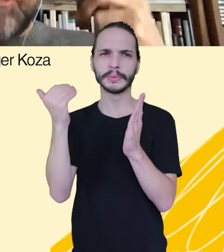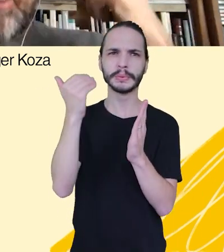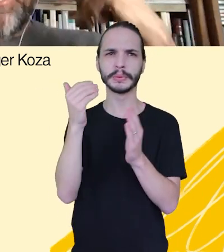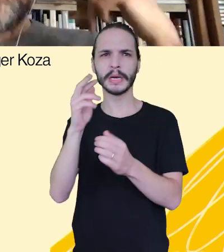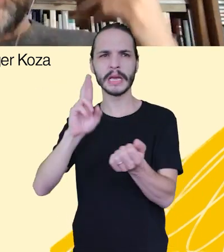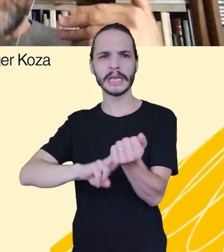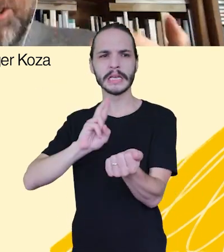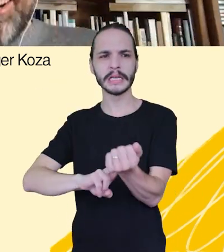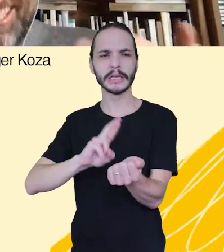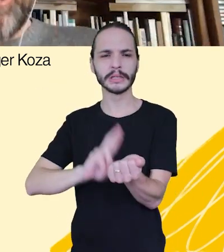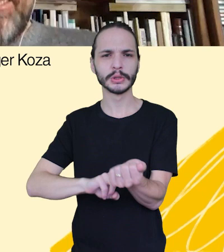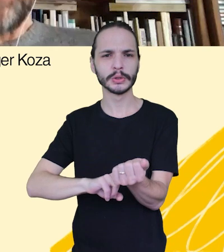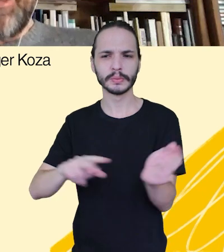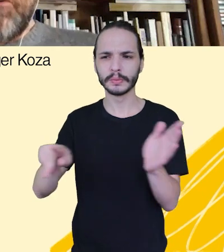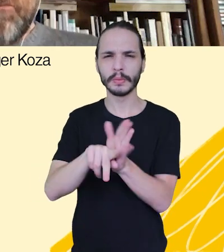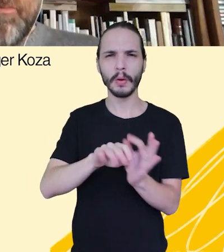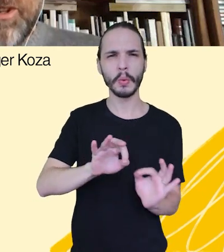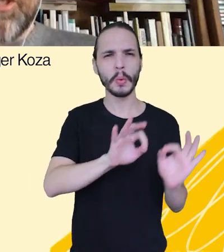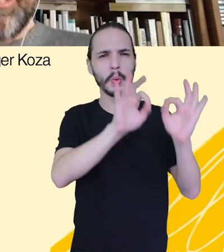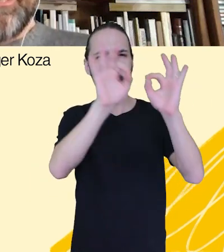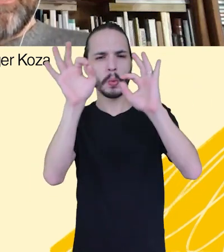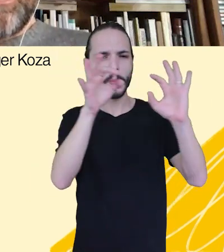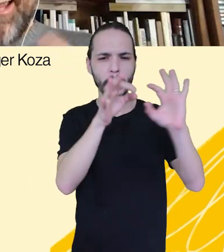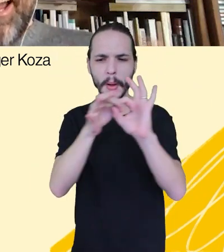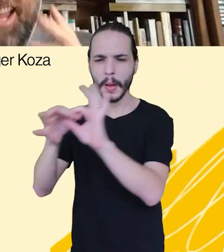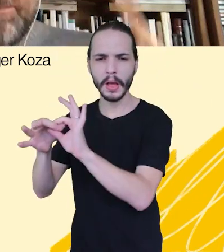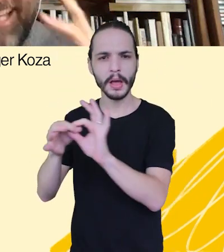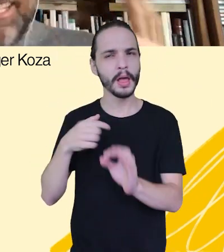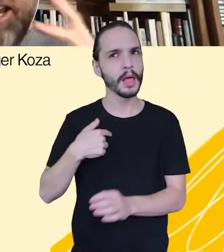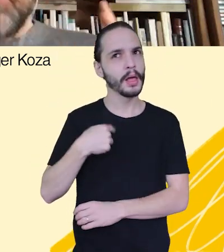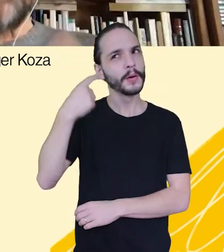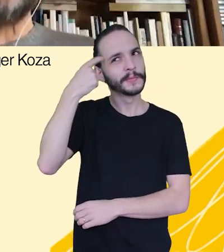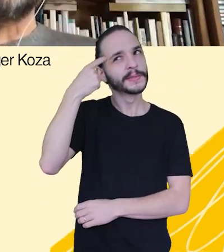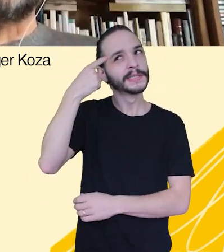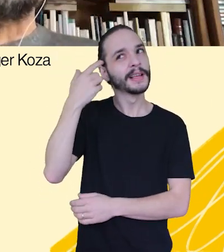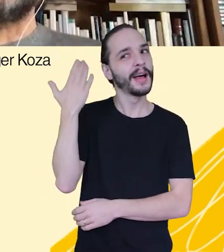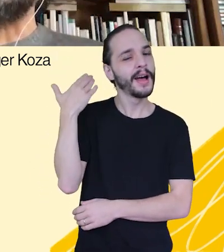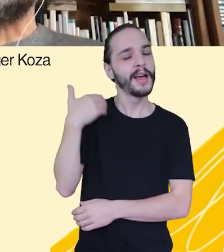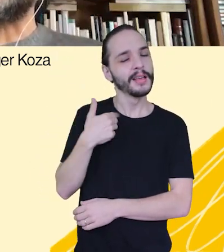I was thinking about what you are saying right now. Because I have that kind of idea that maybe